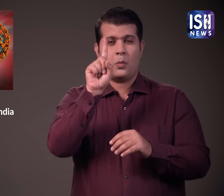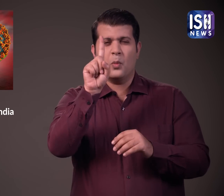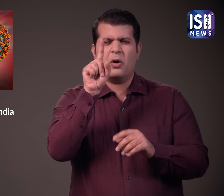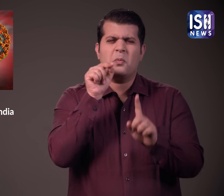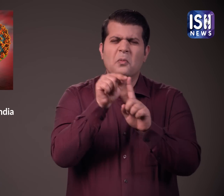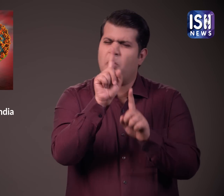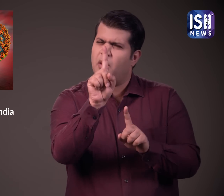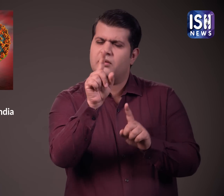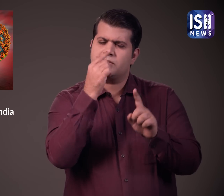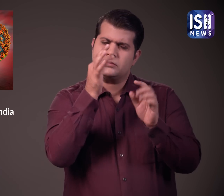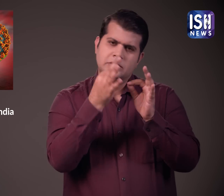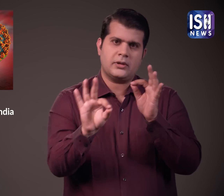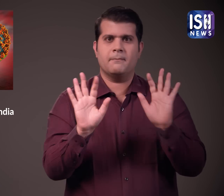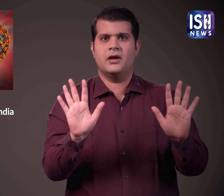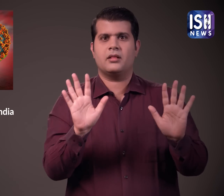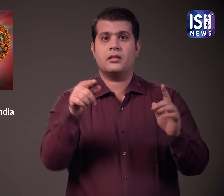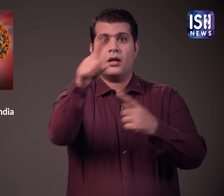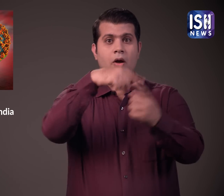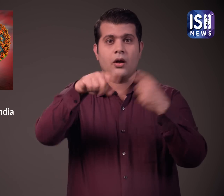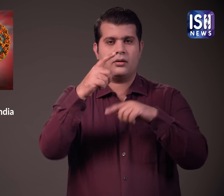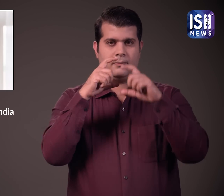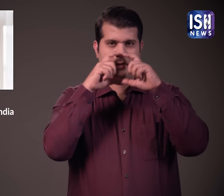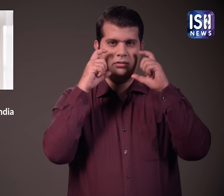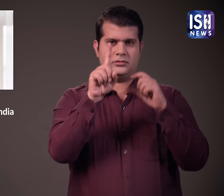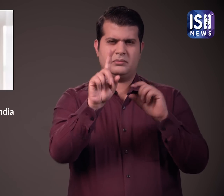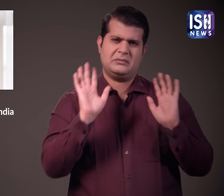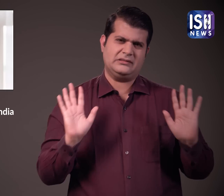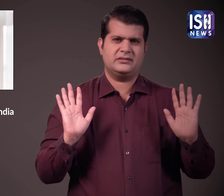by doing 1 simple thing - wearing a mask. That's it!